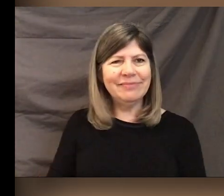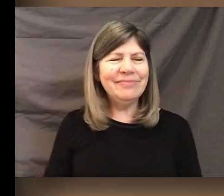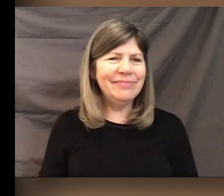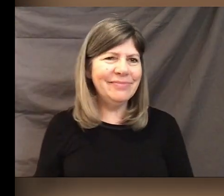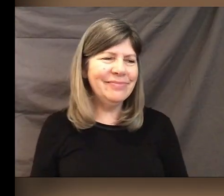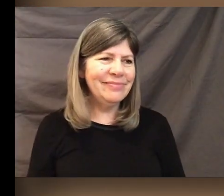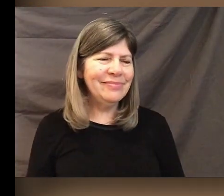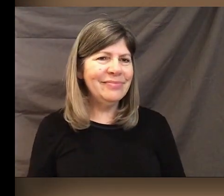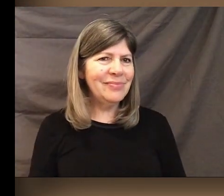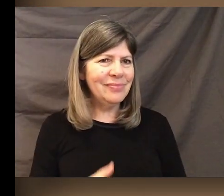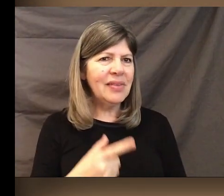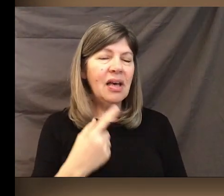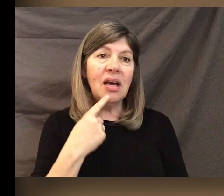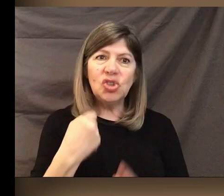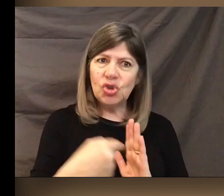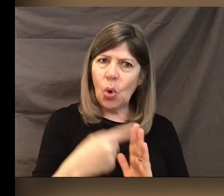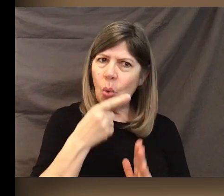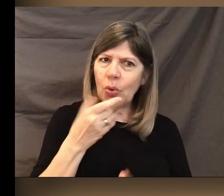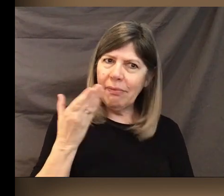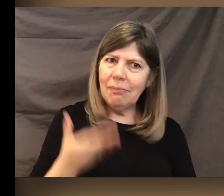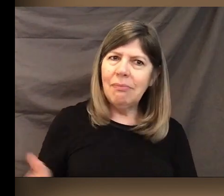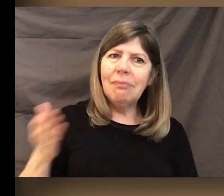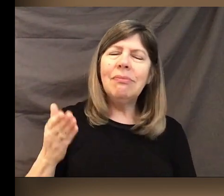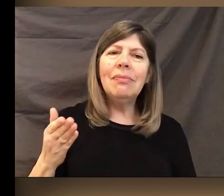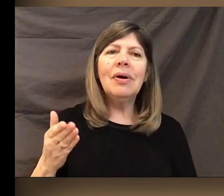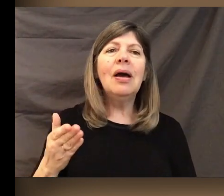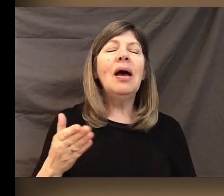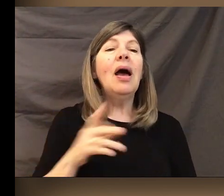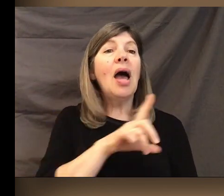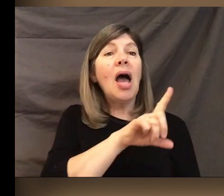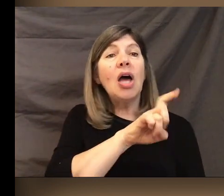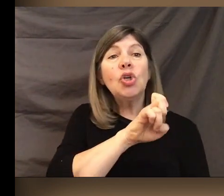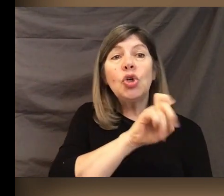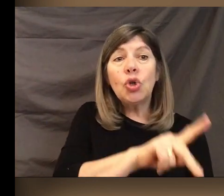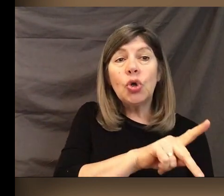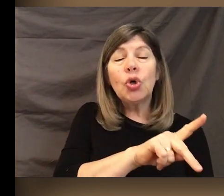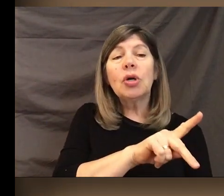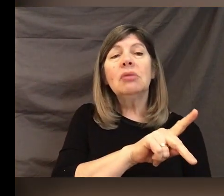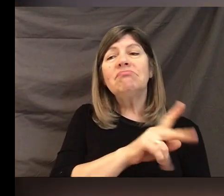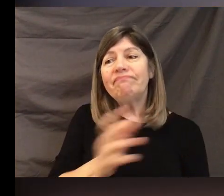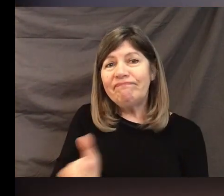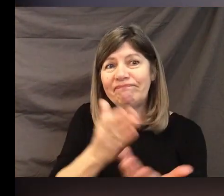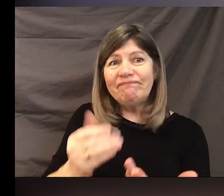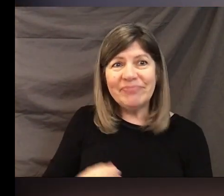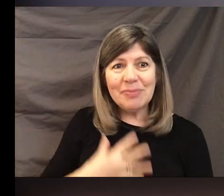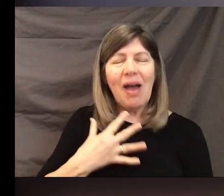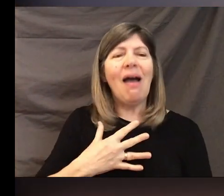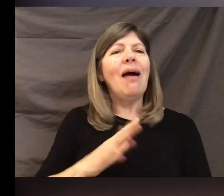During that first partnership, following Dirk's inspiration, the "Art of Me" portrait exhibit was born.